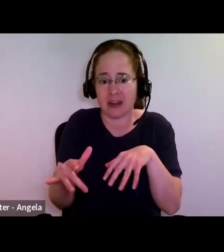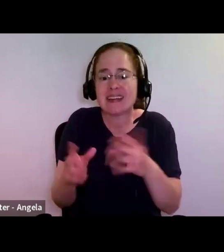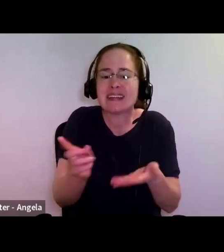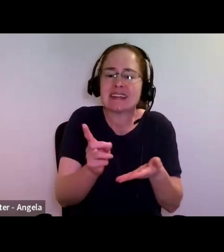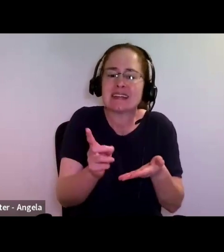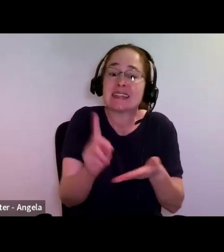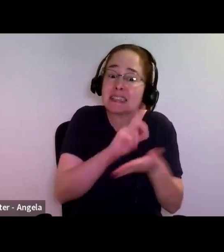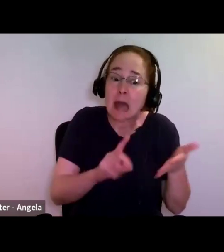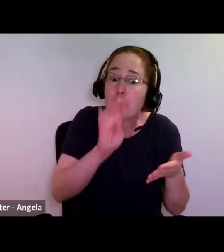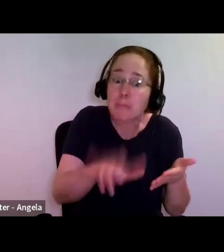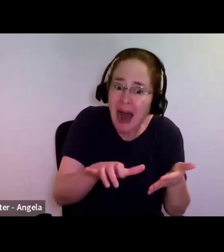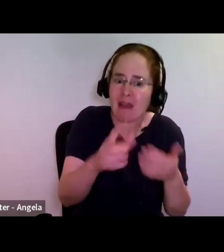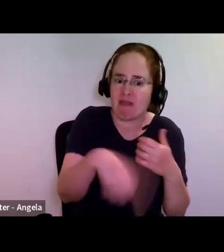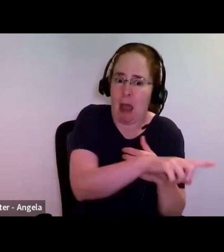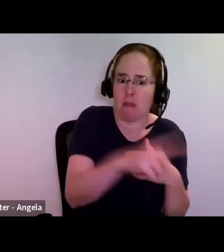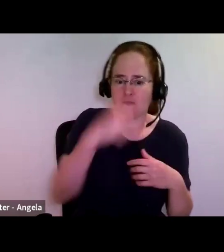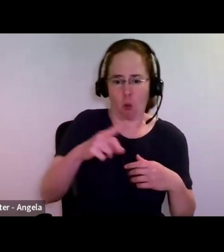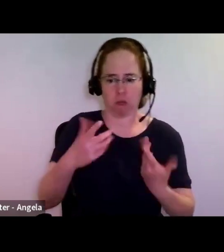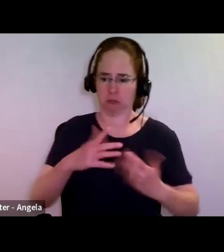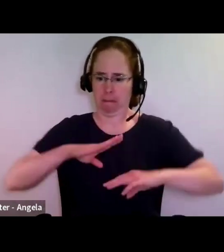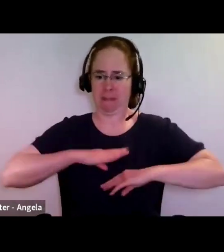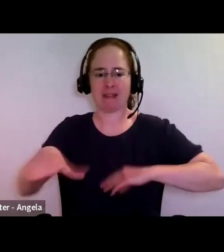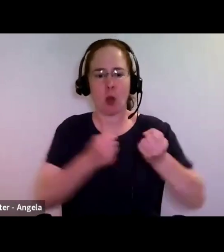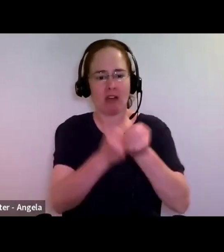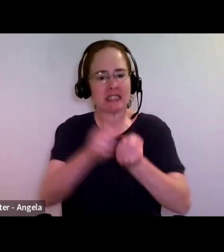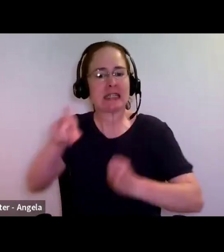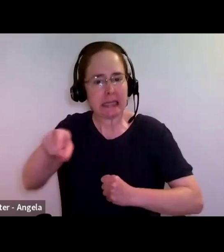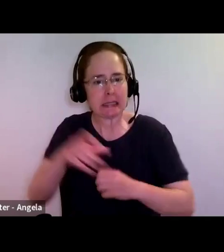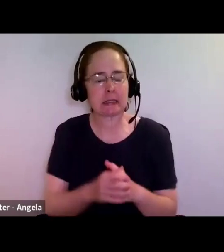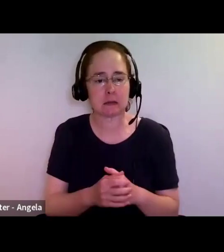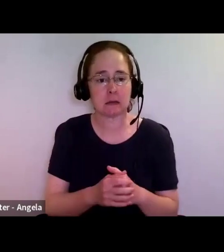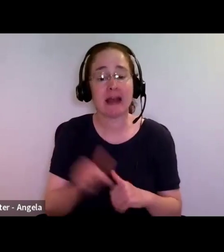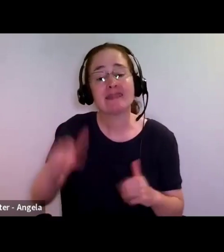their advocacy needs. With this grassroots project, we are